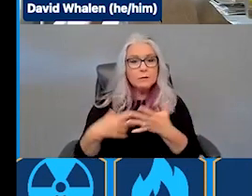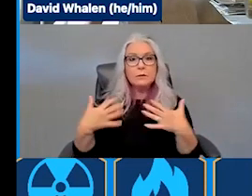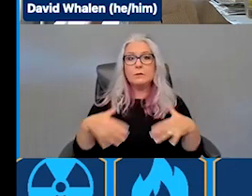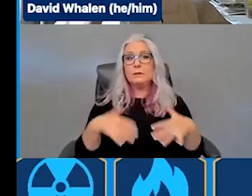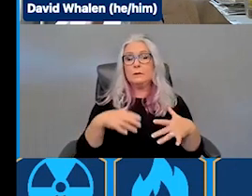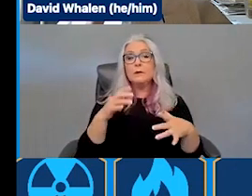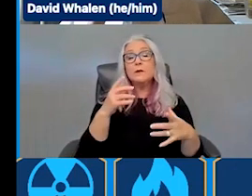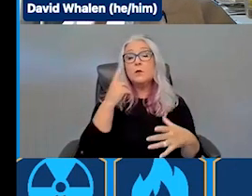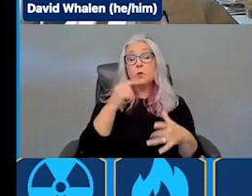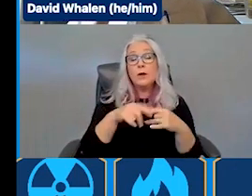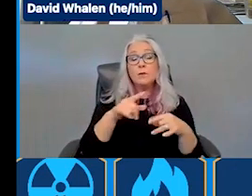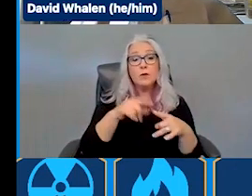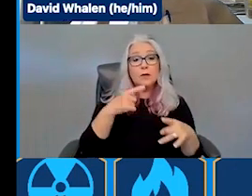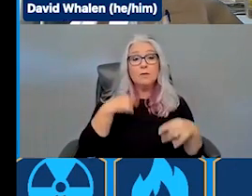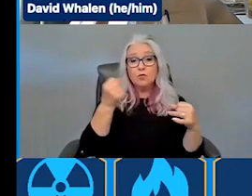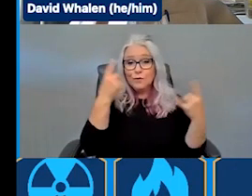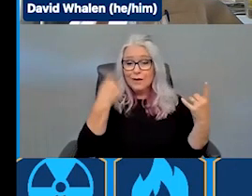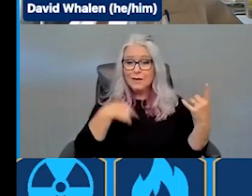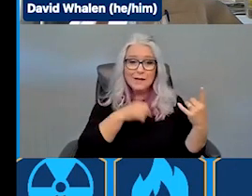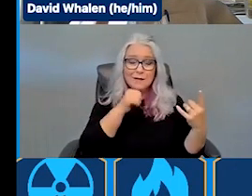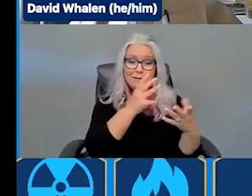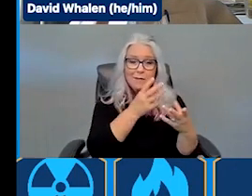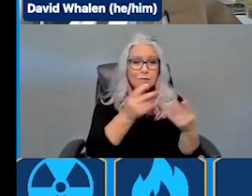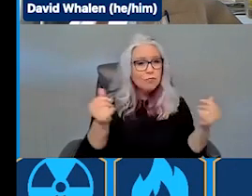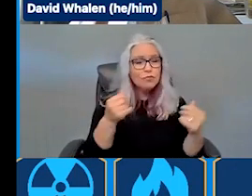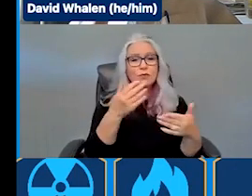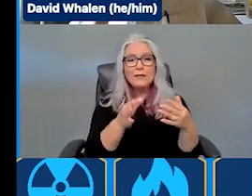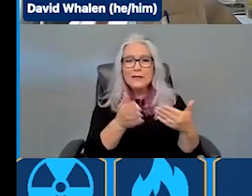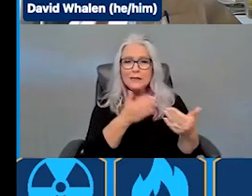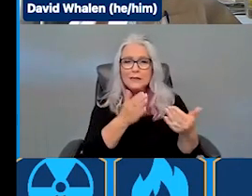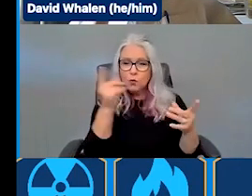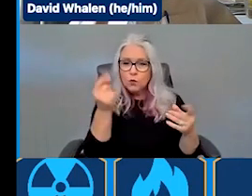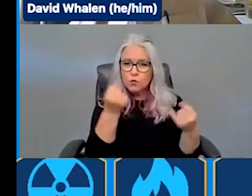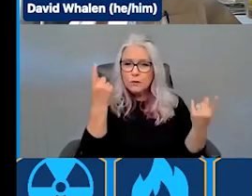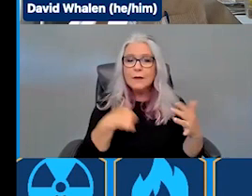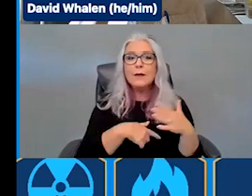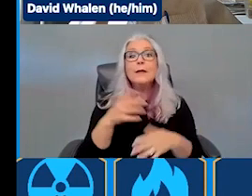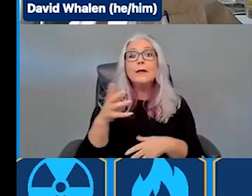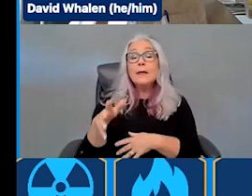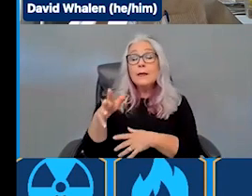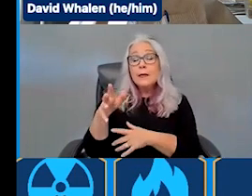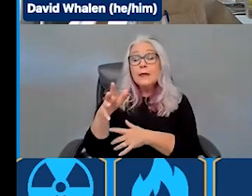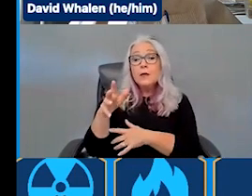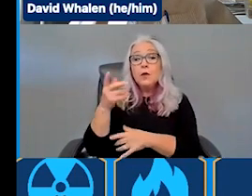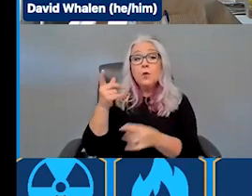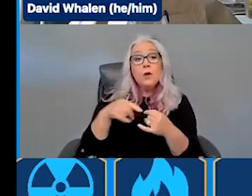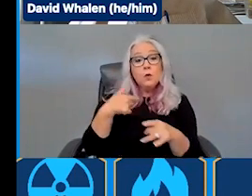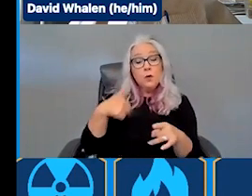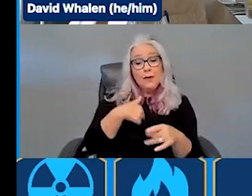So as far as what gets chipped away and lost when we have these contingency standards. So again where we